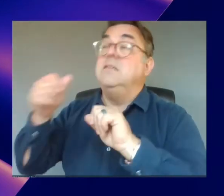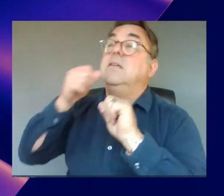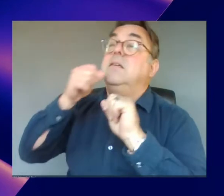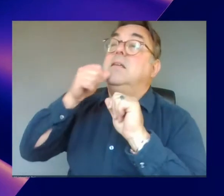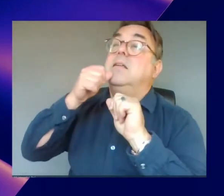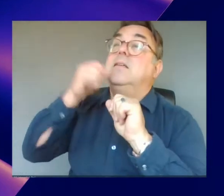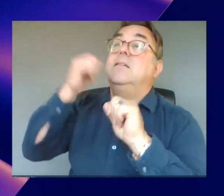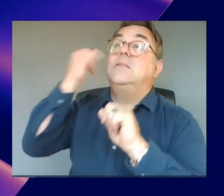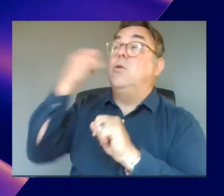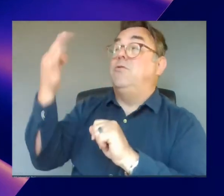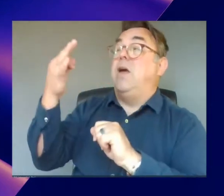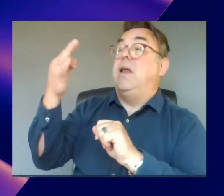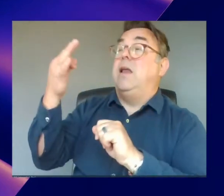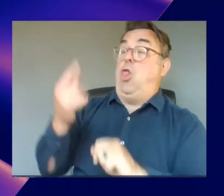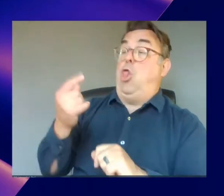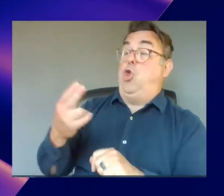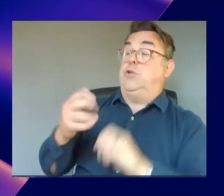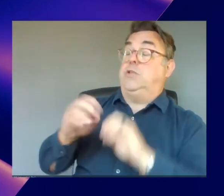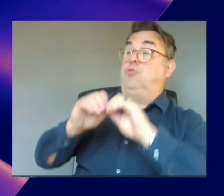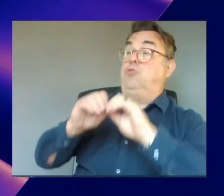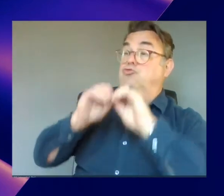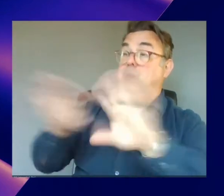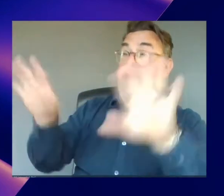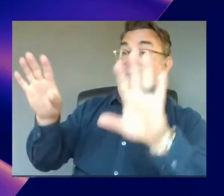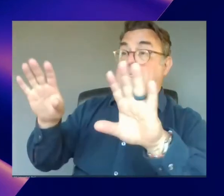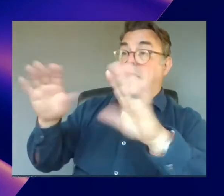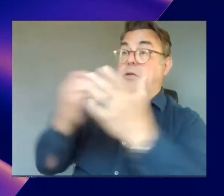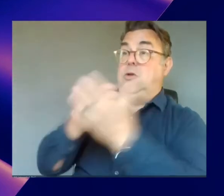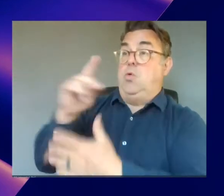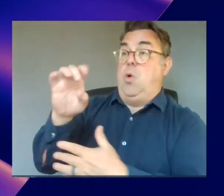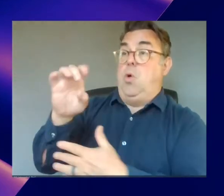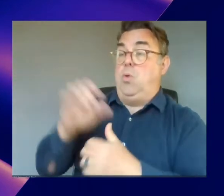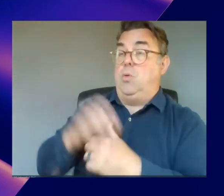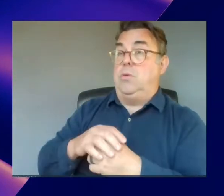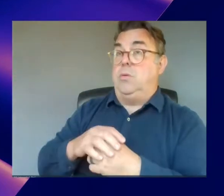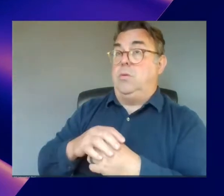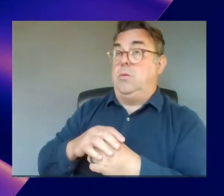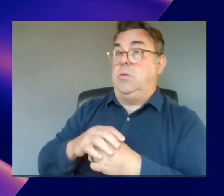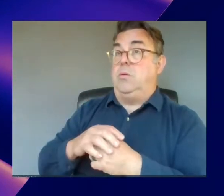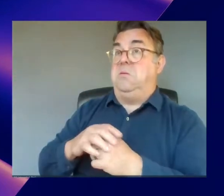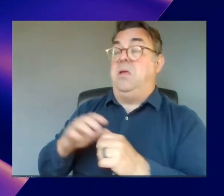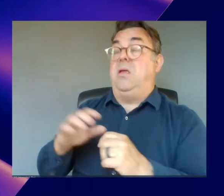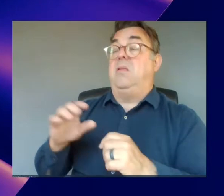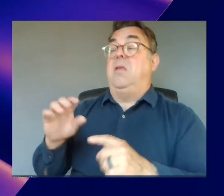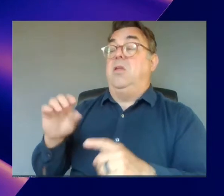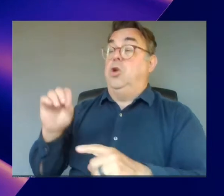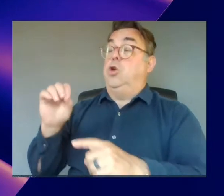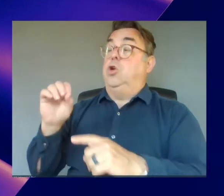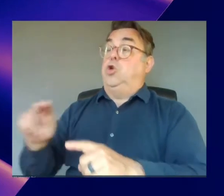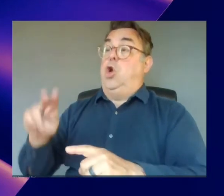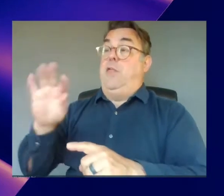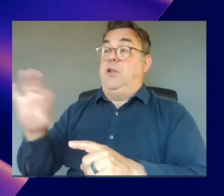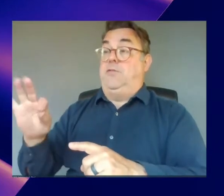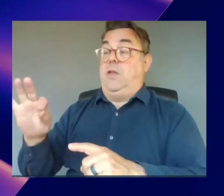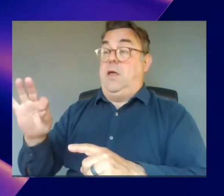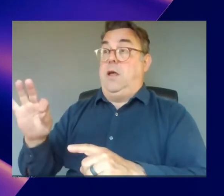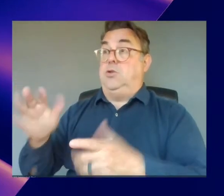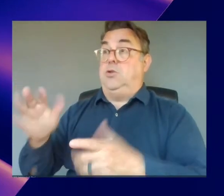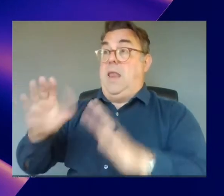So on Thursday, you can actually push out your code and then you can turn on that feature flag, which enables the feature for just a small set